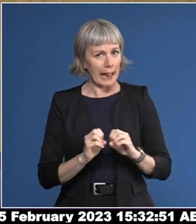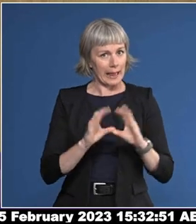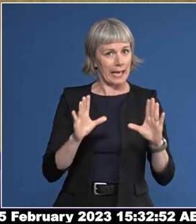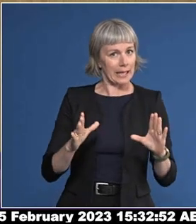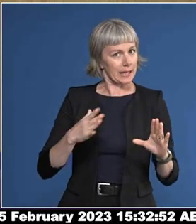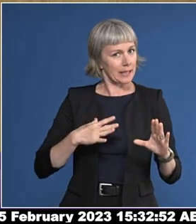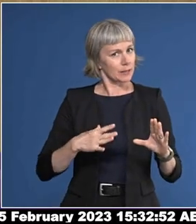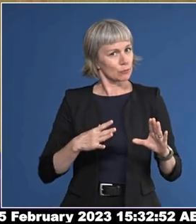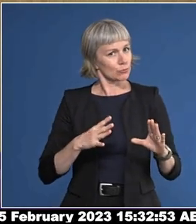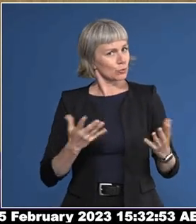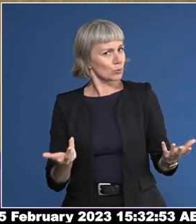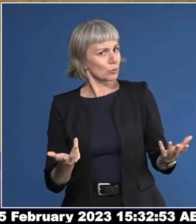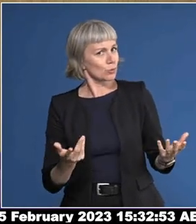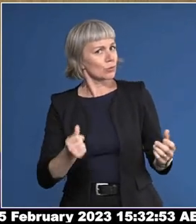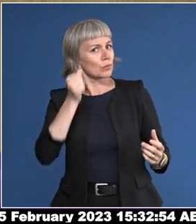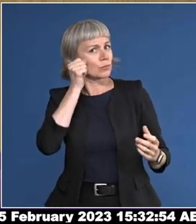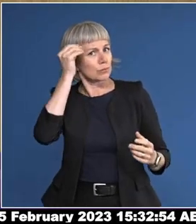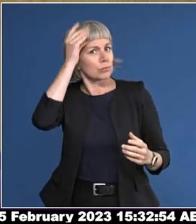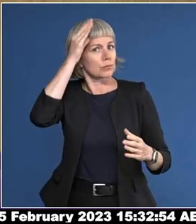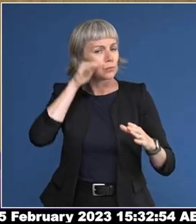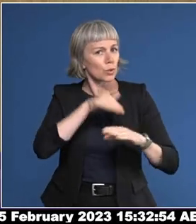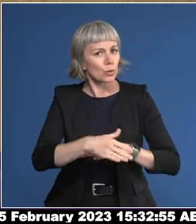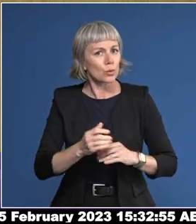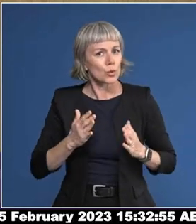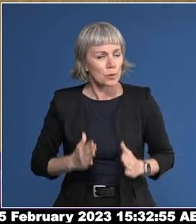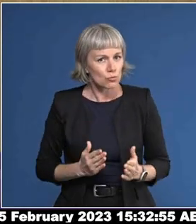understanding that, particularly for disability support workers and for some of